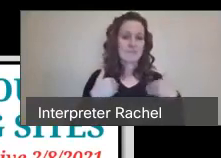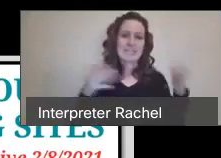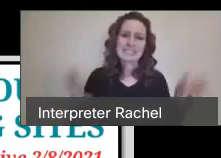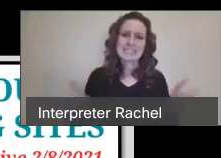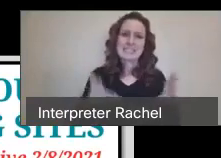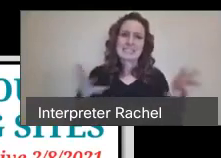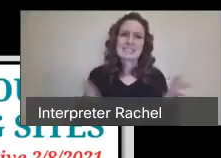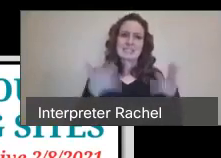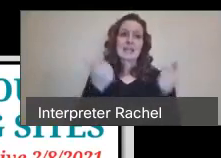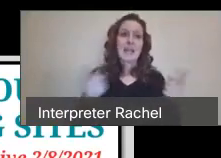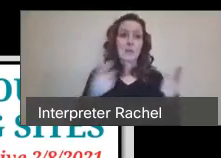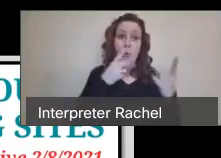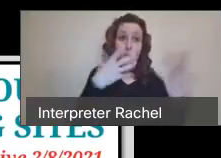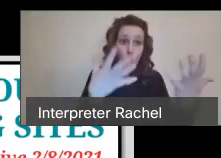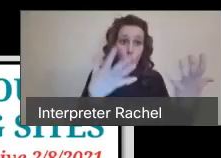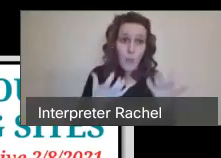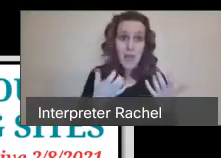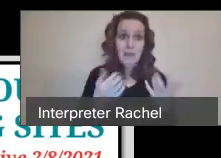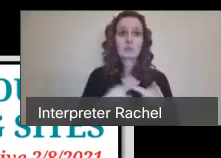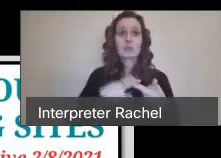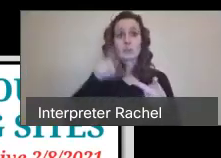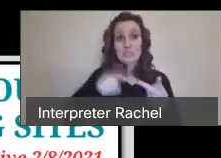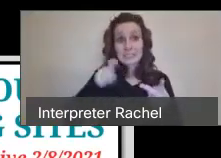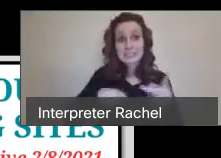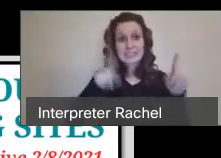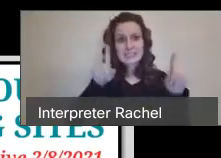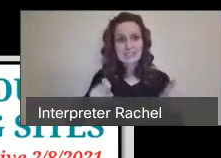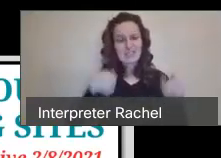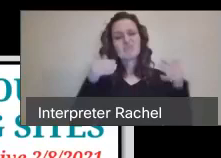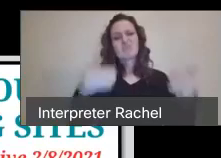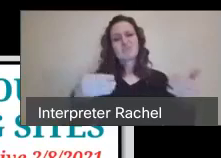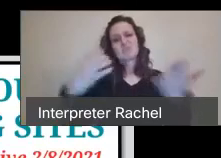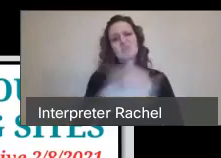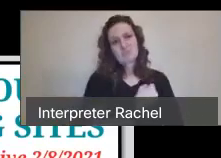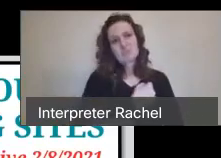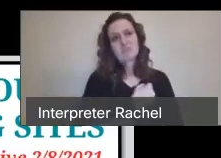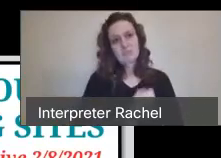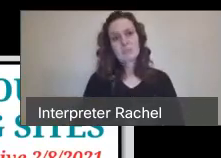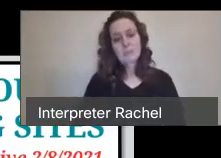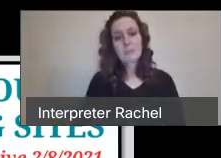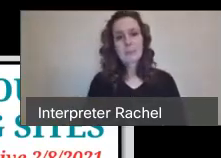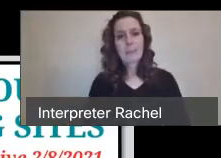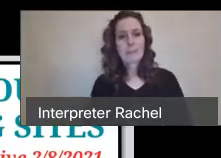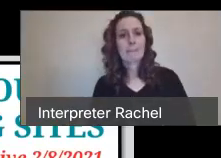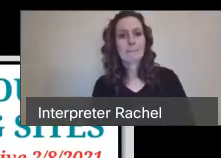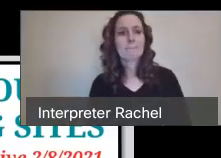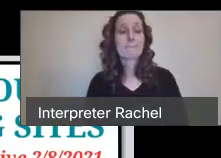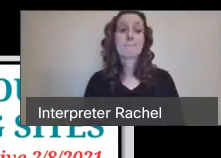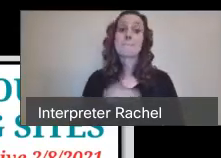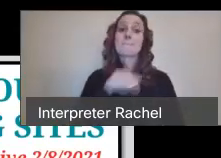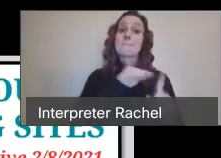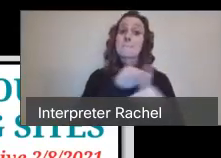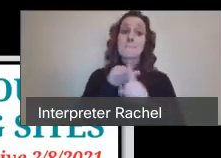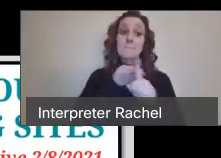who wants or needs to be tested to get tested. As a reminder, this is no barrier testing. There